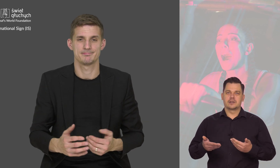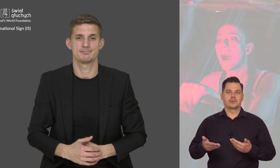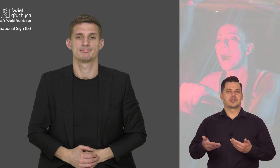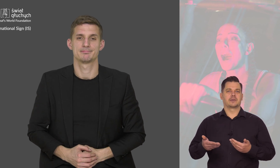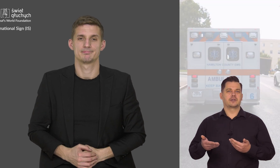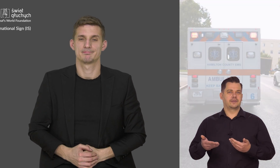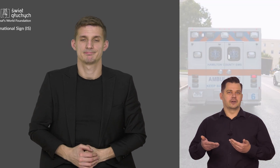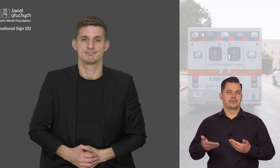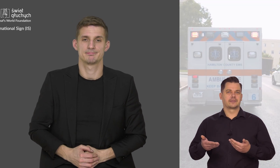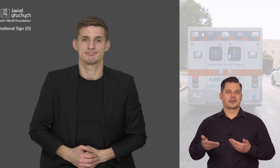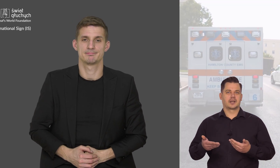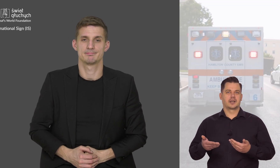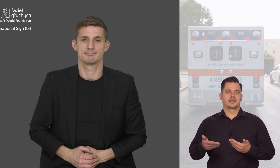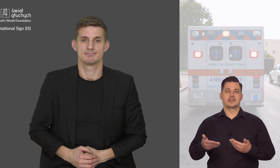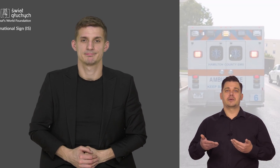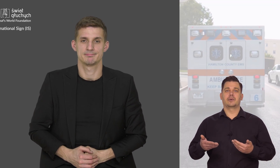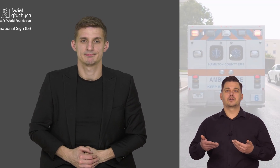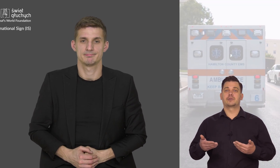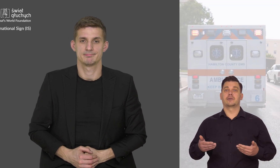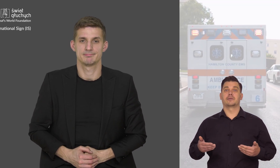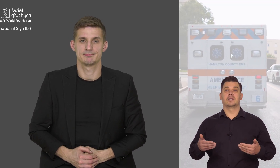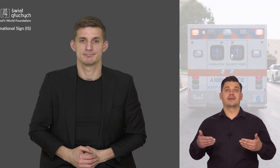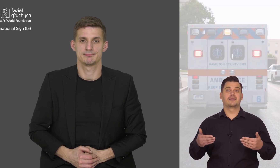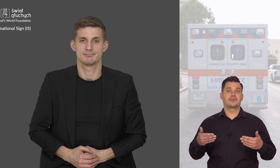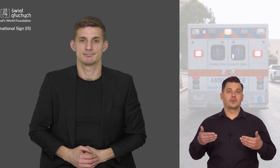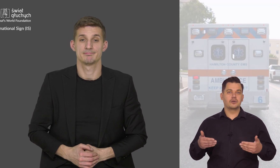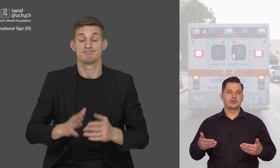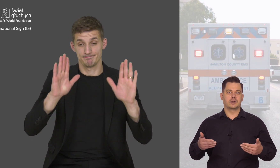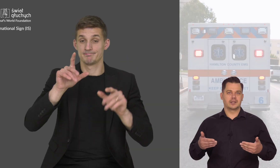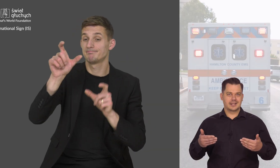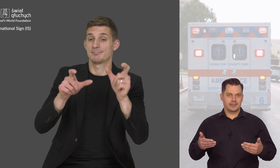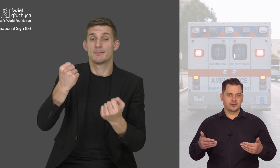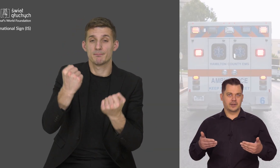A situation opposite to the one I just described can also happen.